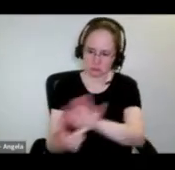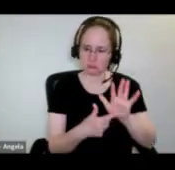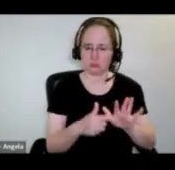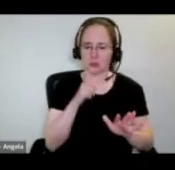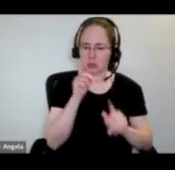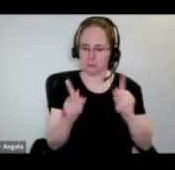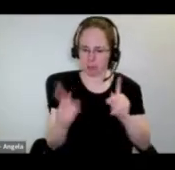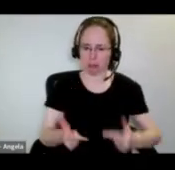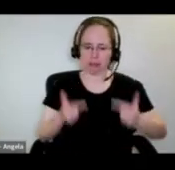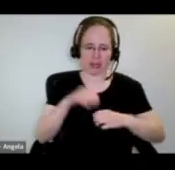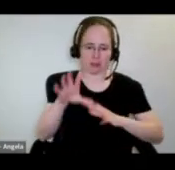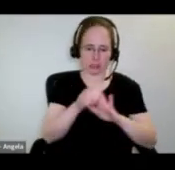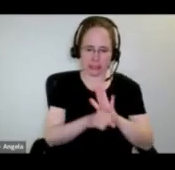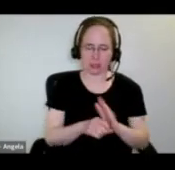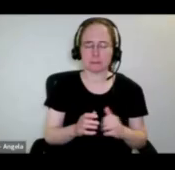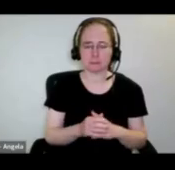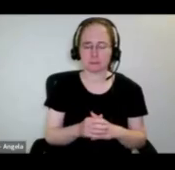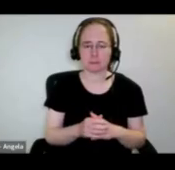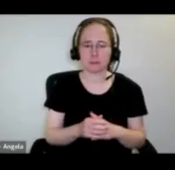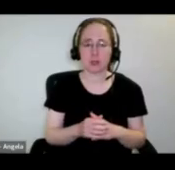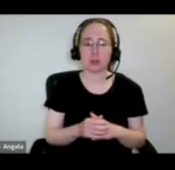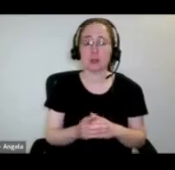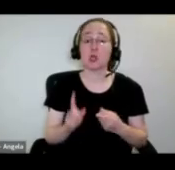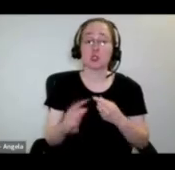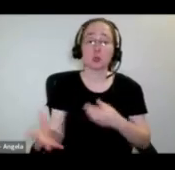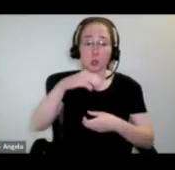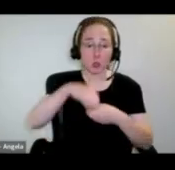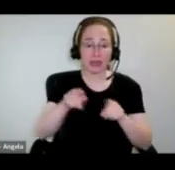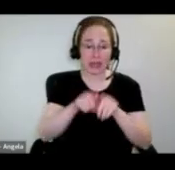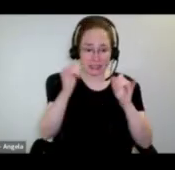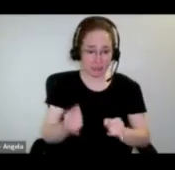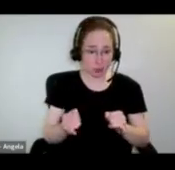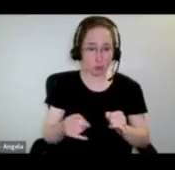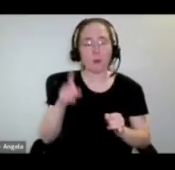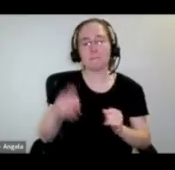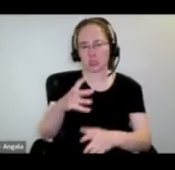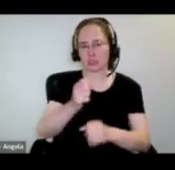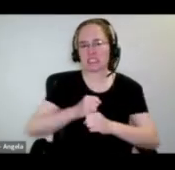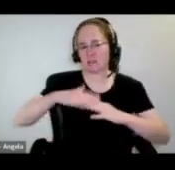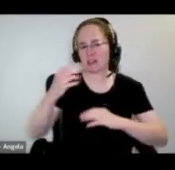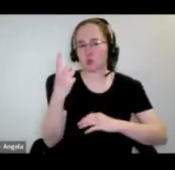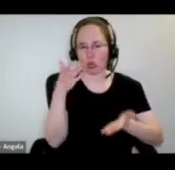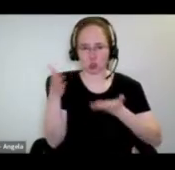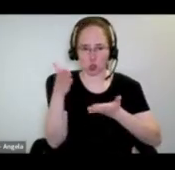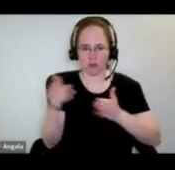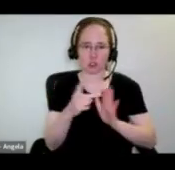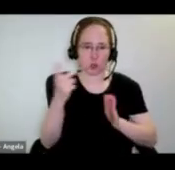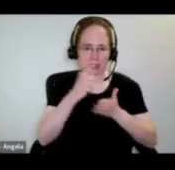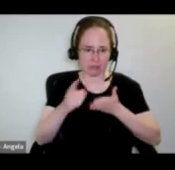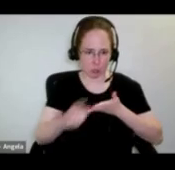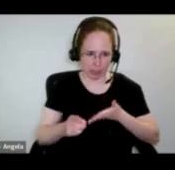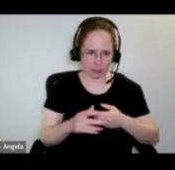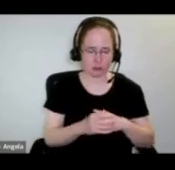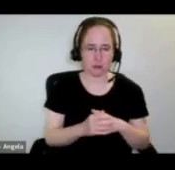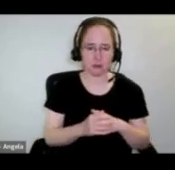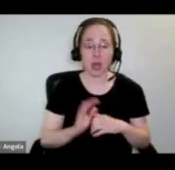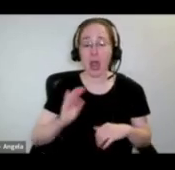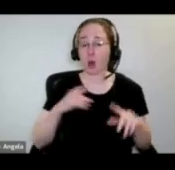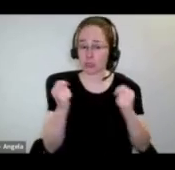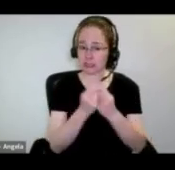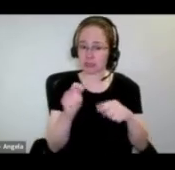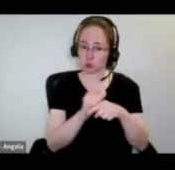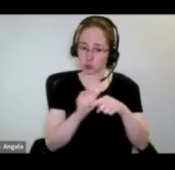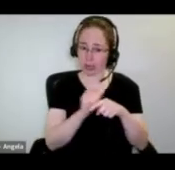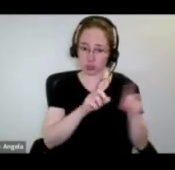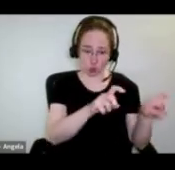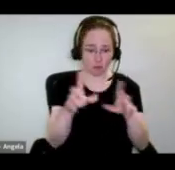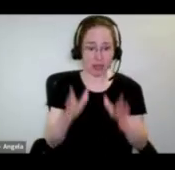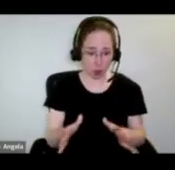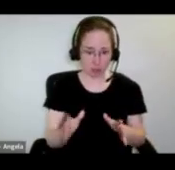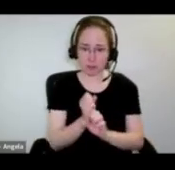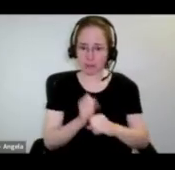Rosa Plasencia: to help them to design a sample that is representative of their service populations. Included, in order to be included as an individual, has to receive at least one service, two times a week.